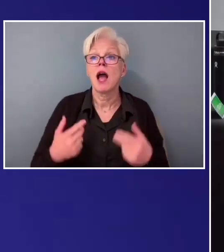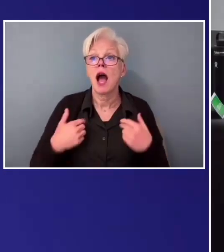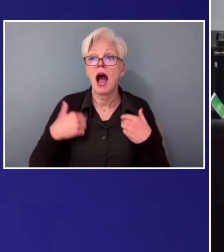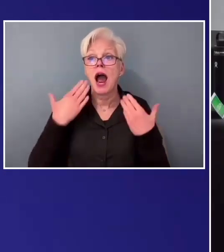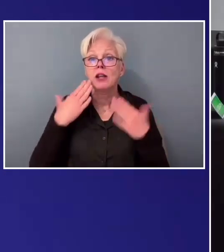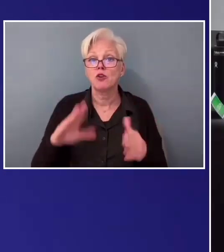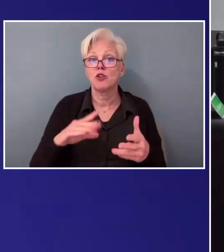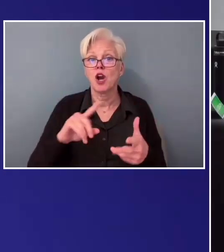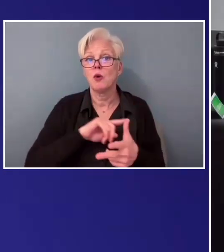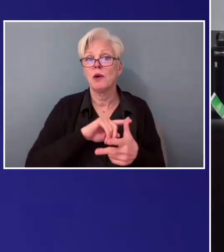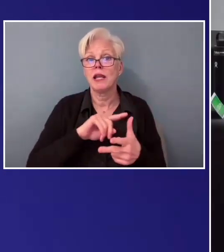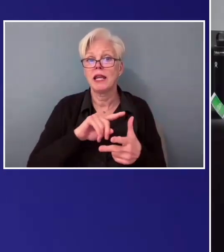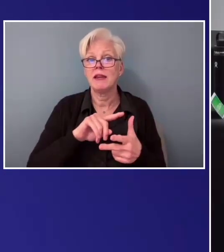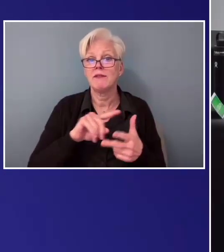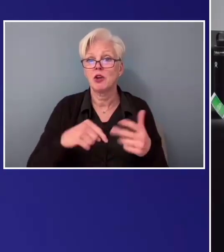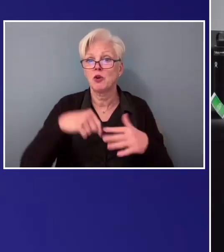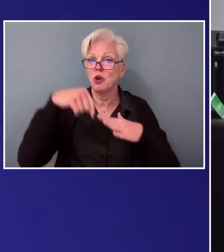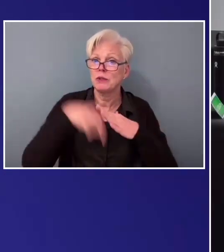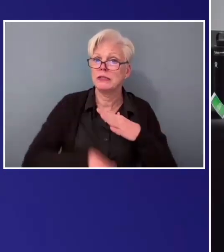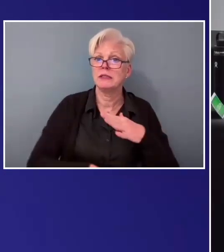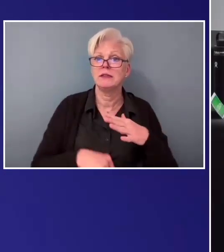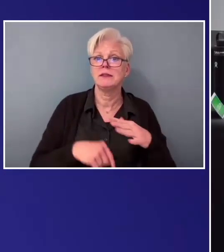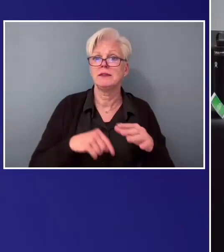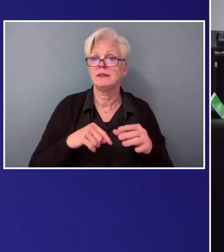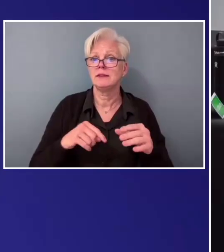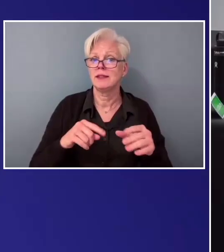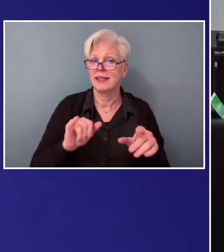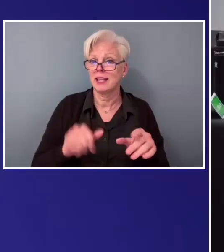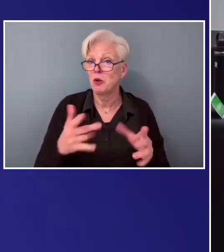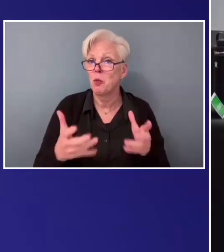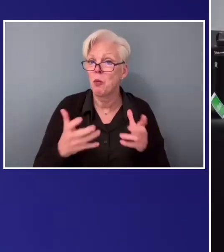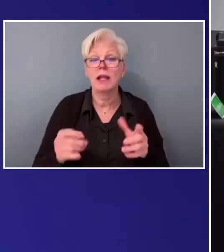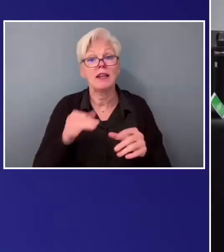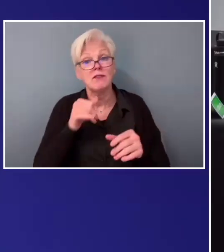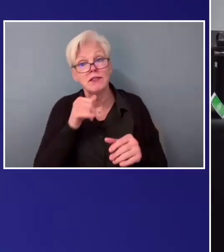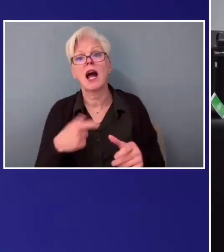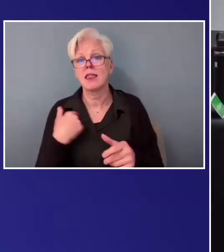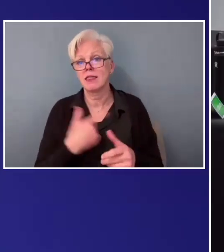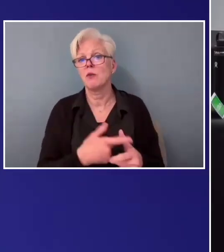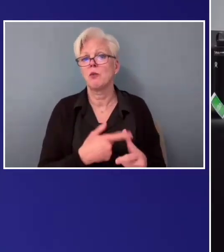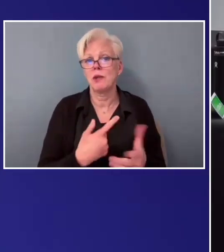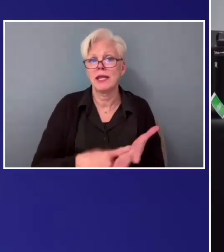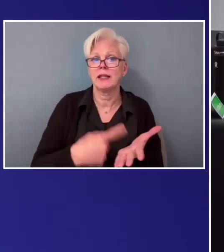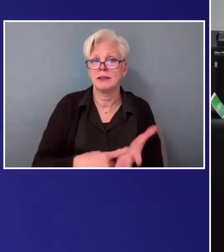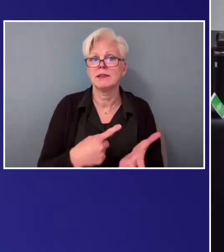get quite into the level of detail that you're looking for, but if they don't, then we can, we can talk through that at that point.